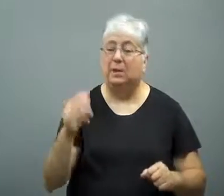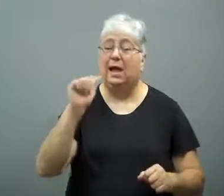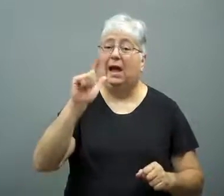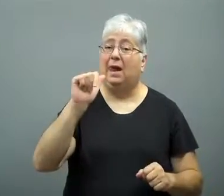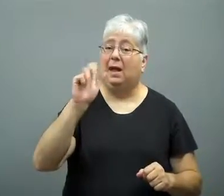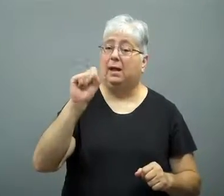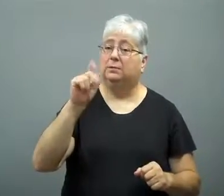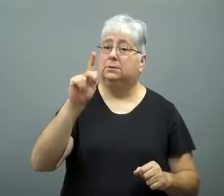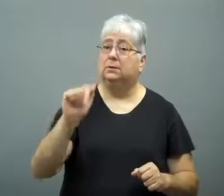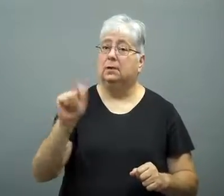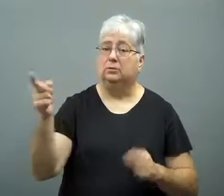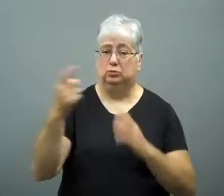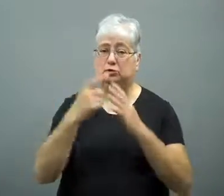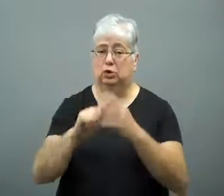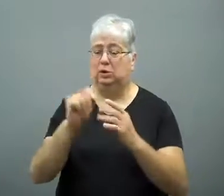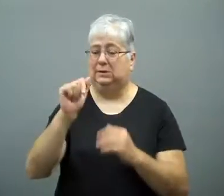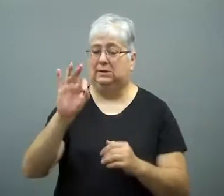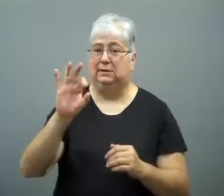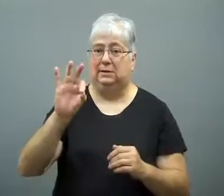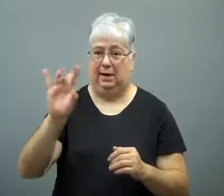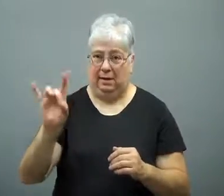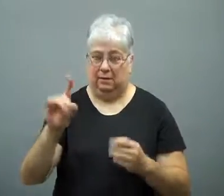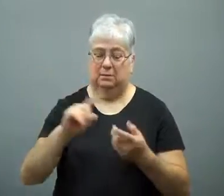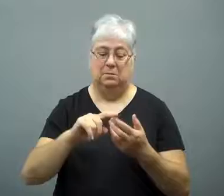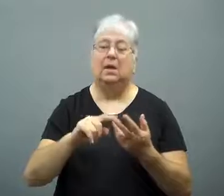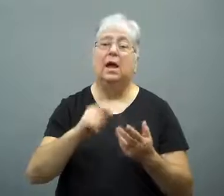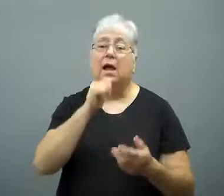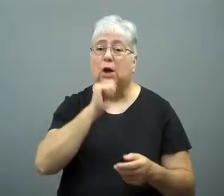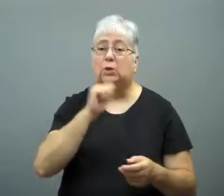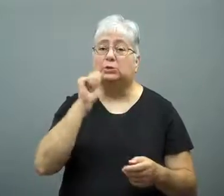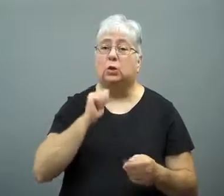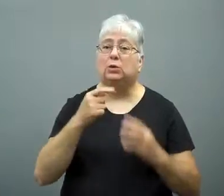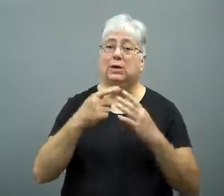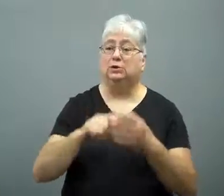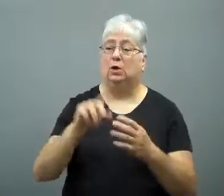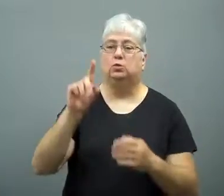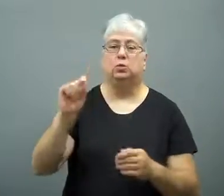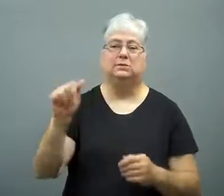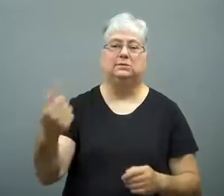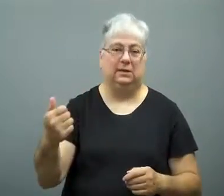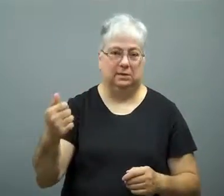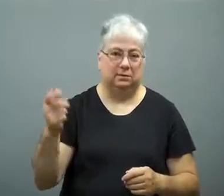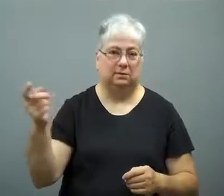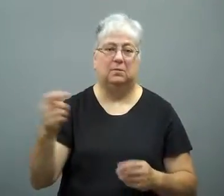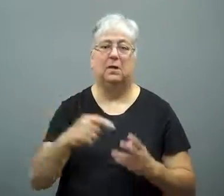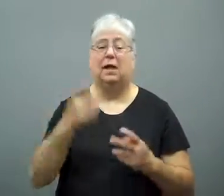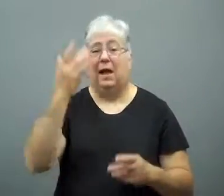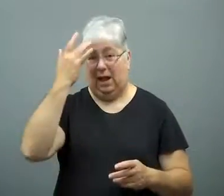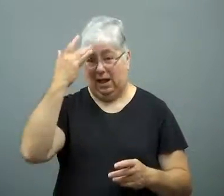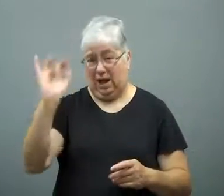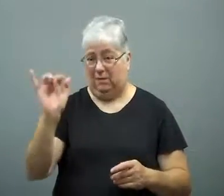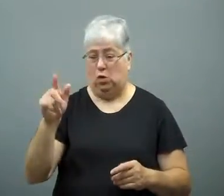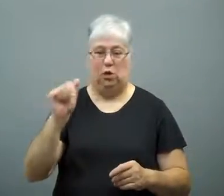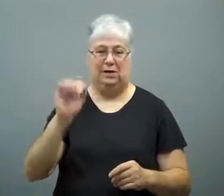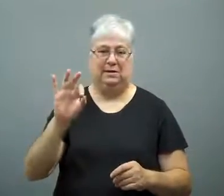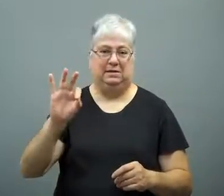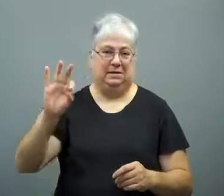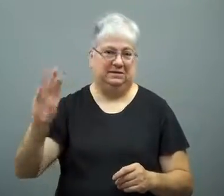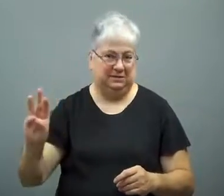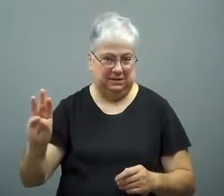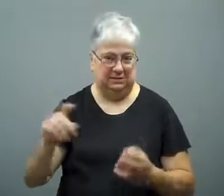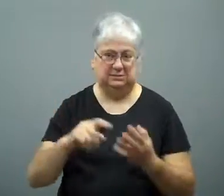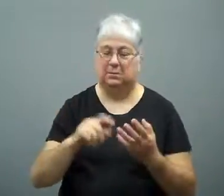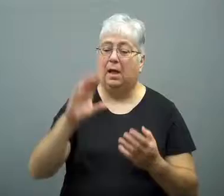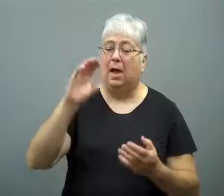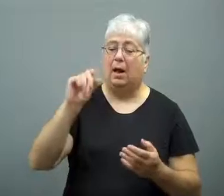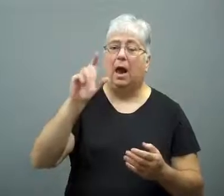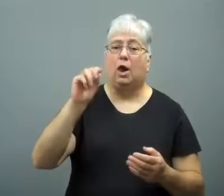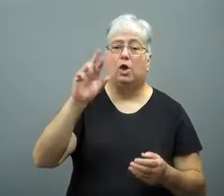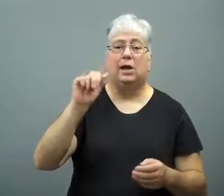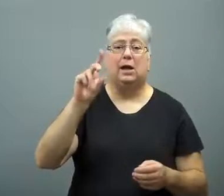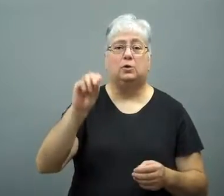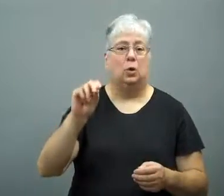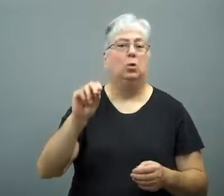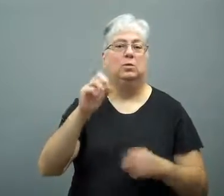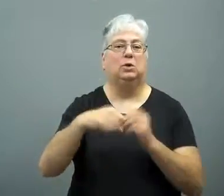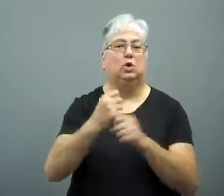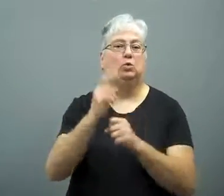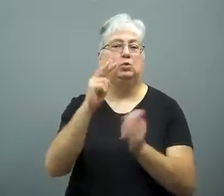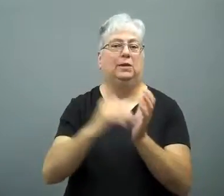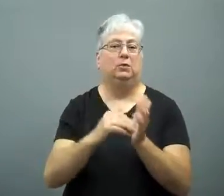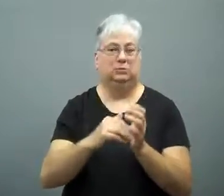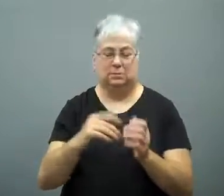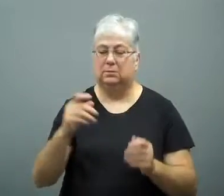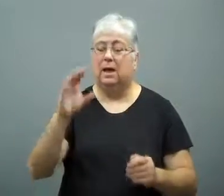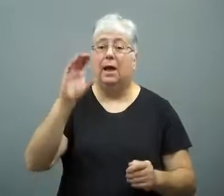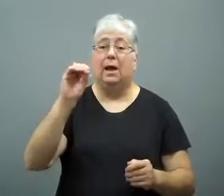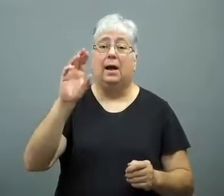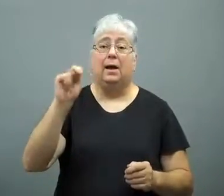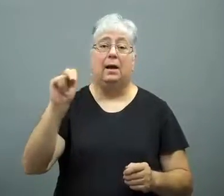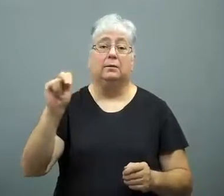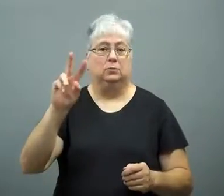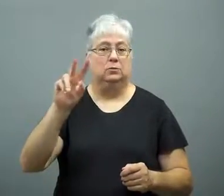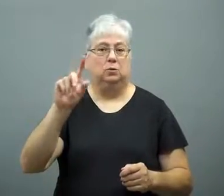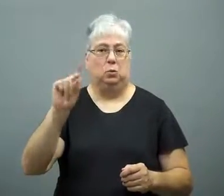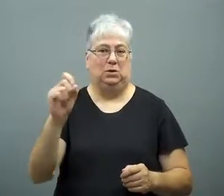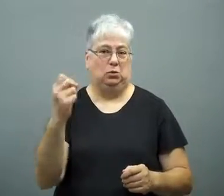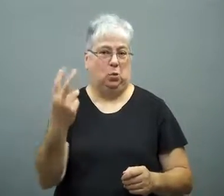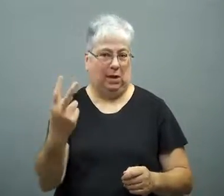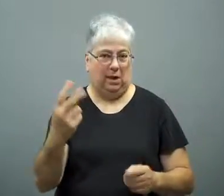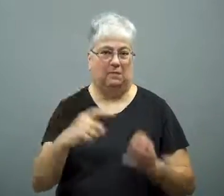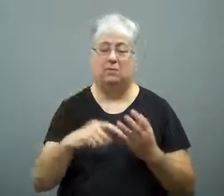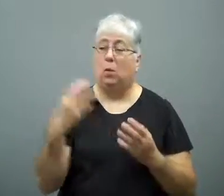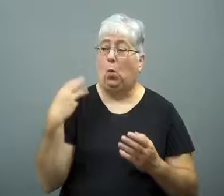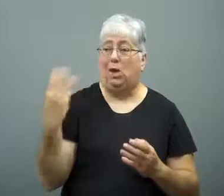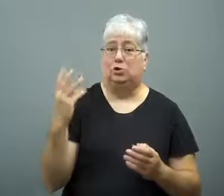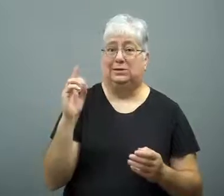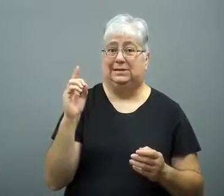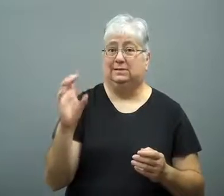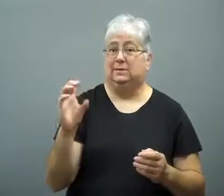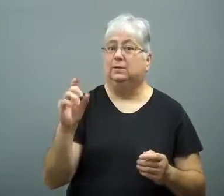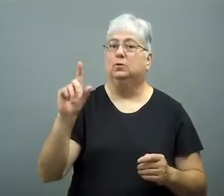Alaska legalized it starting in 1998, Arizona in 2010, California in 1996,